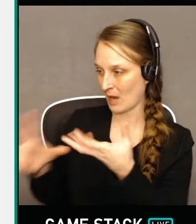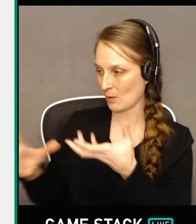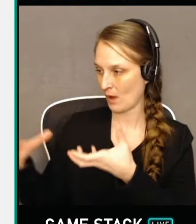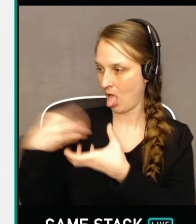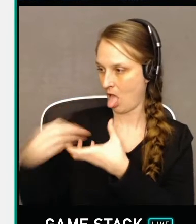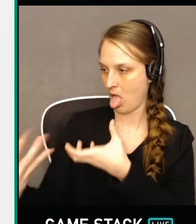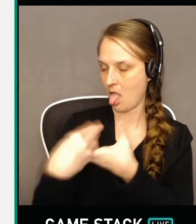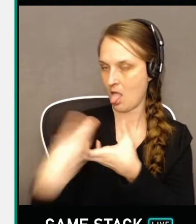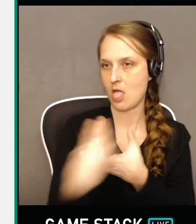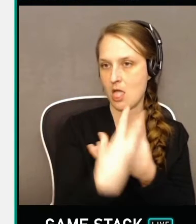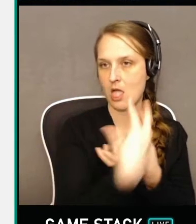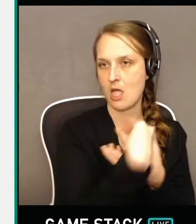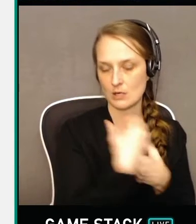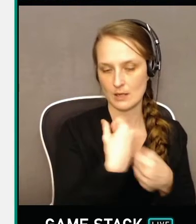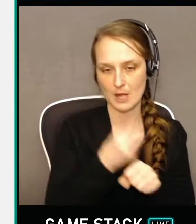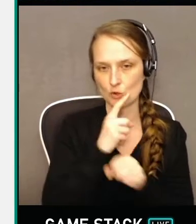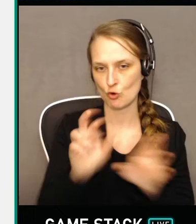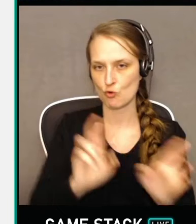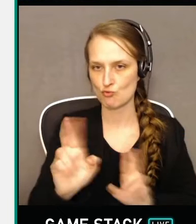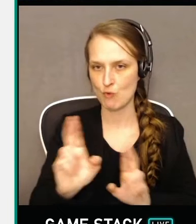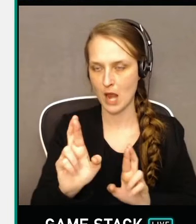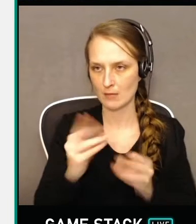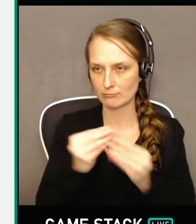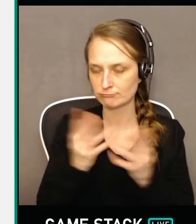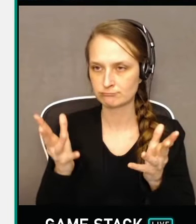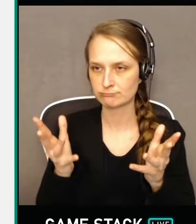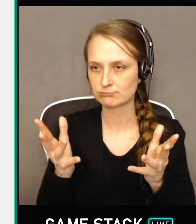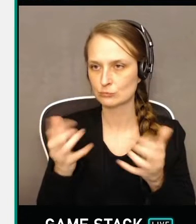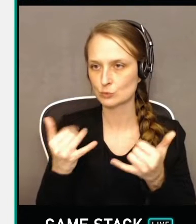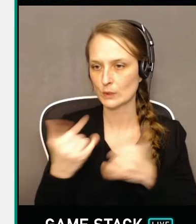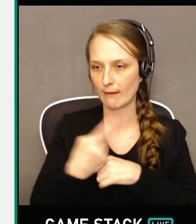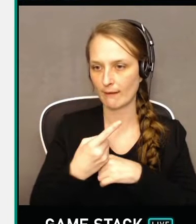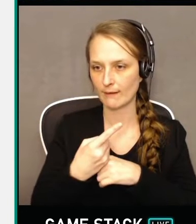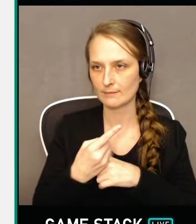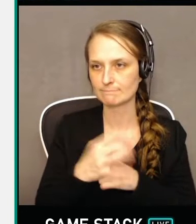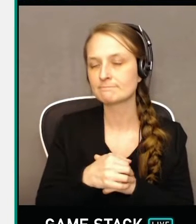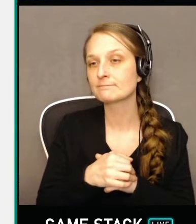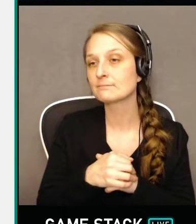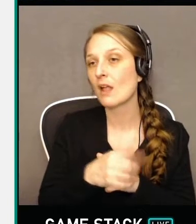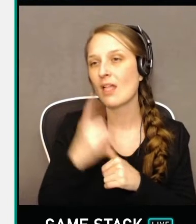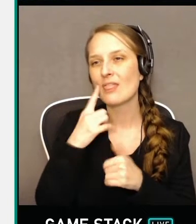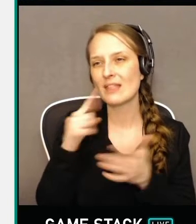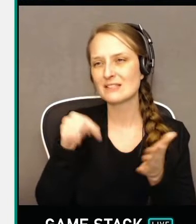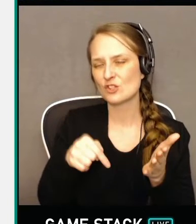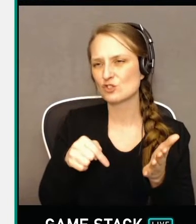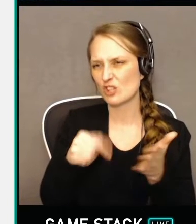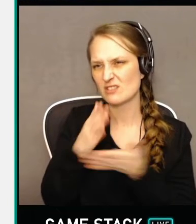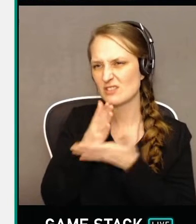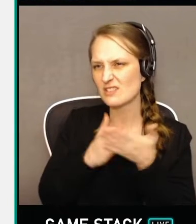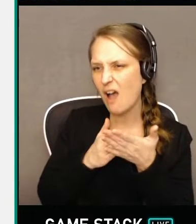our first Agility SDK is ready for you to bring your game today. This is just a sample of the feedback we've gotten so far,